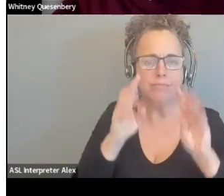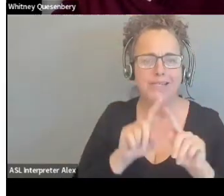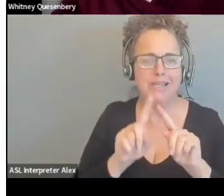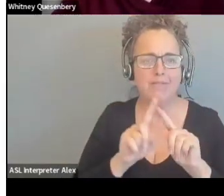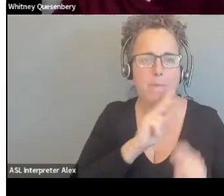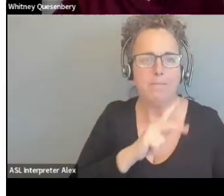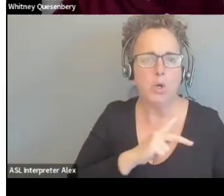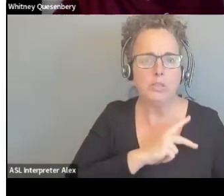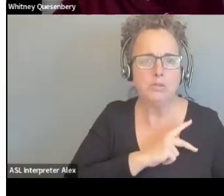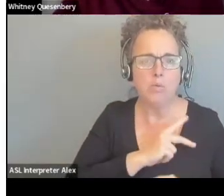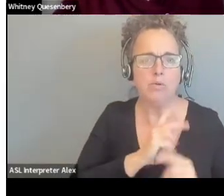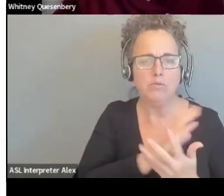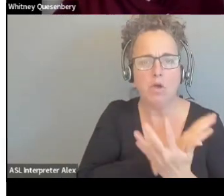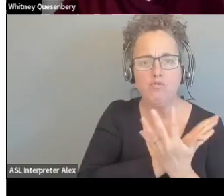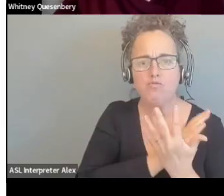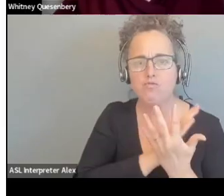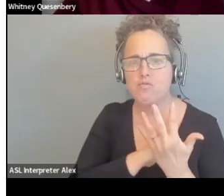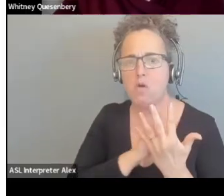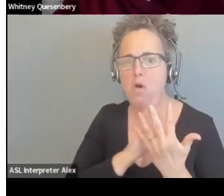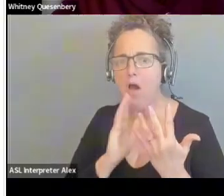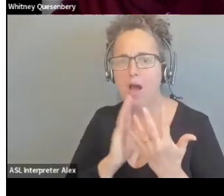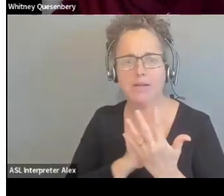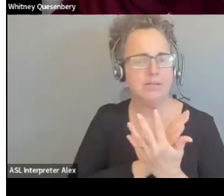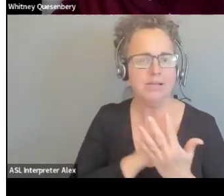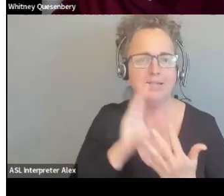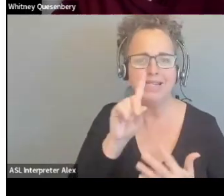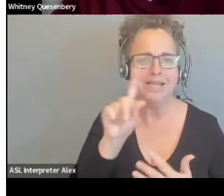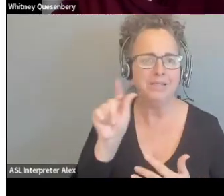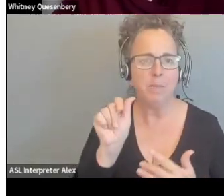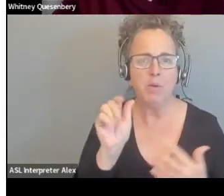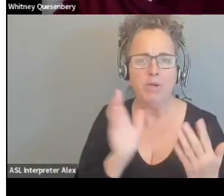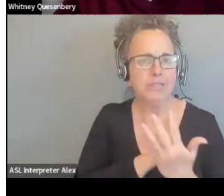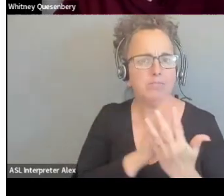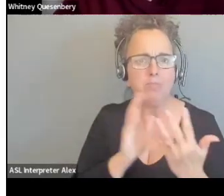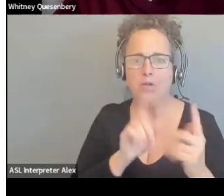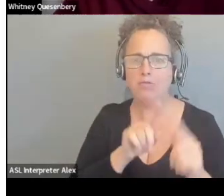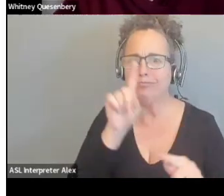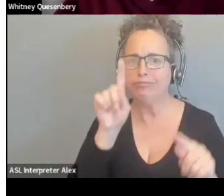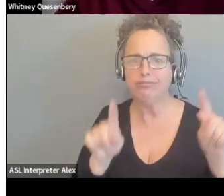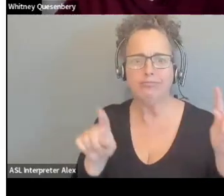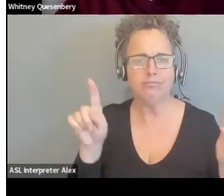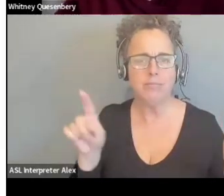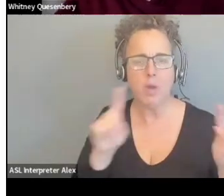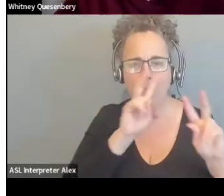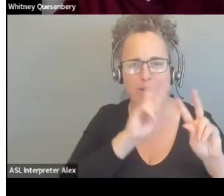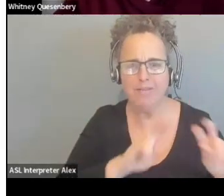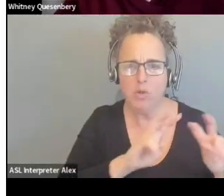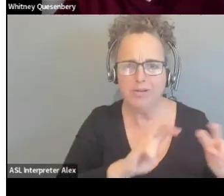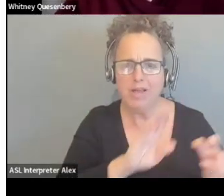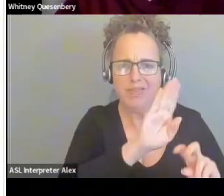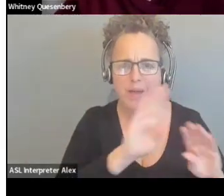thinking across the disability spectrum. We looked at behaviors and how they interact with the web